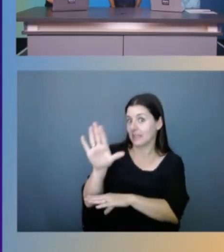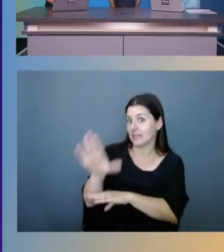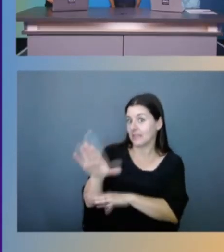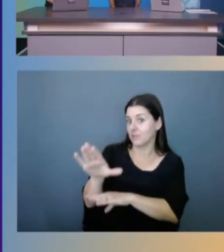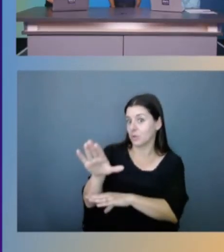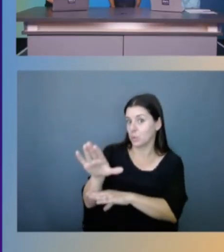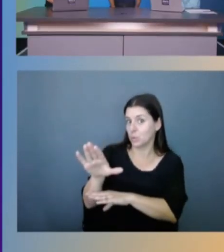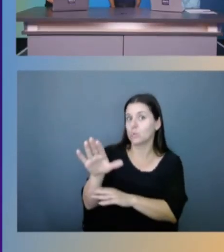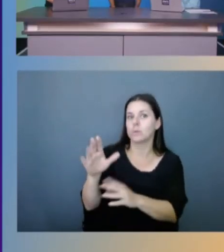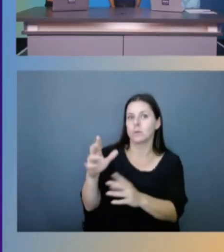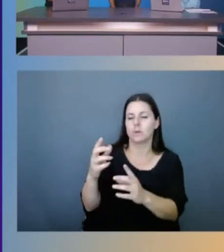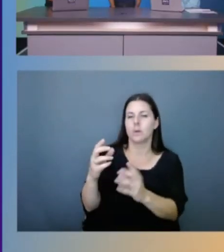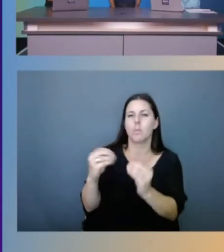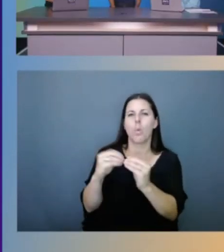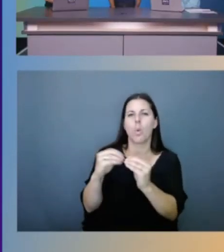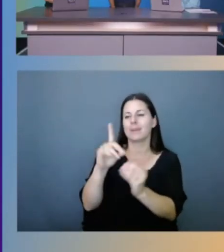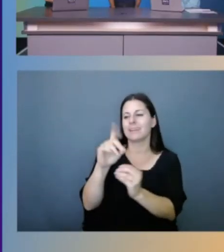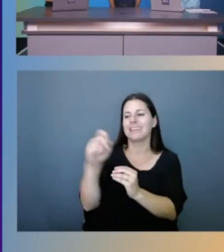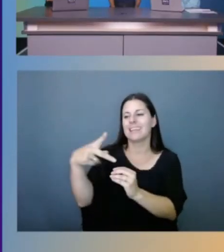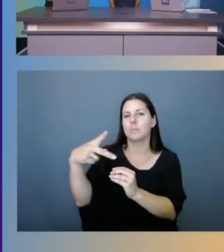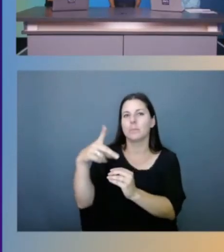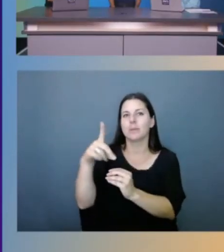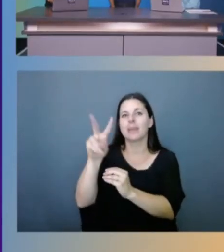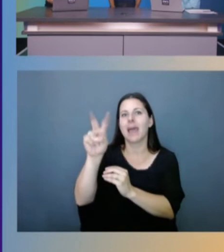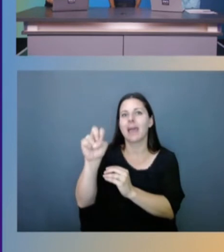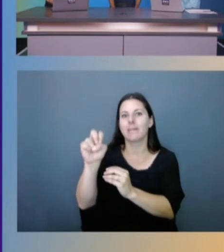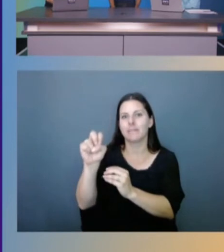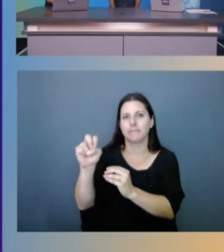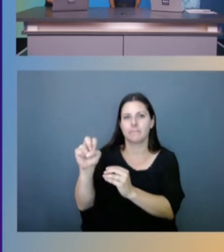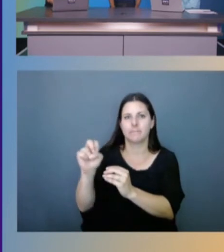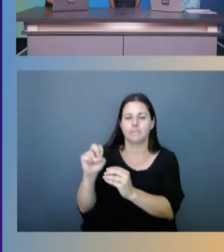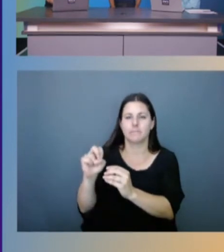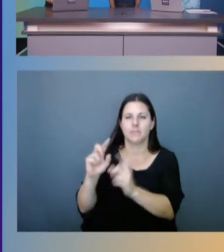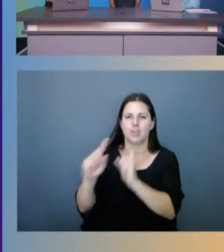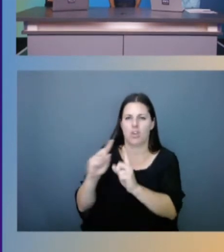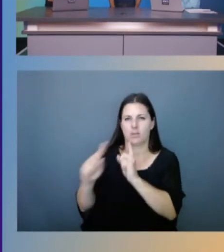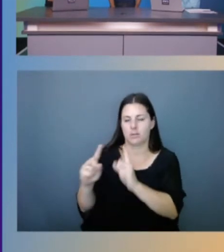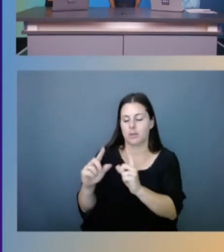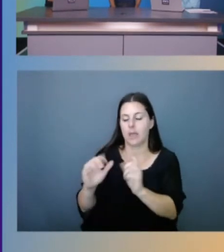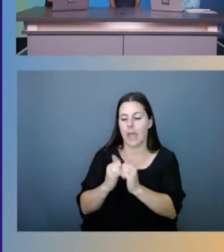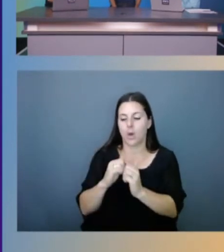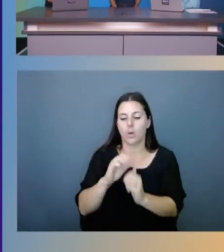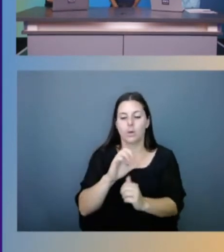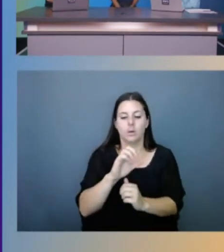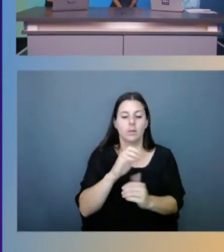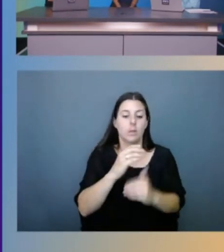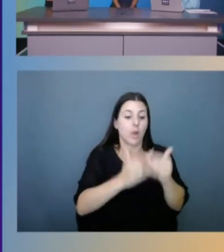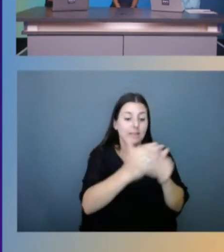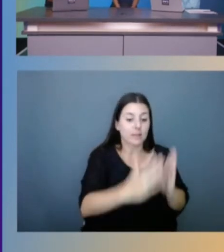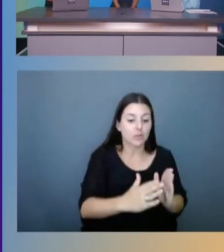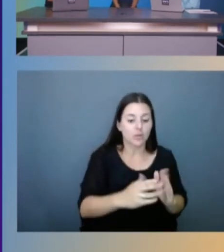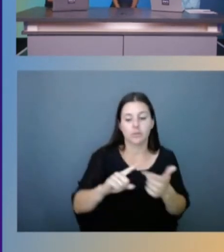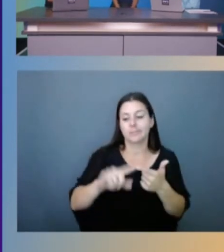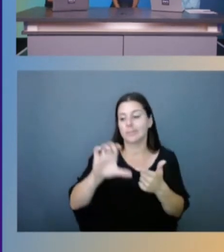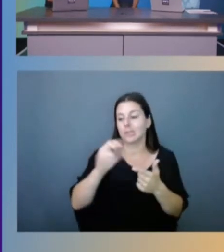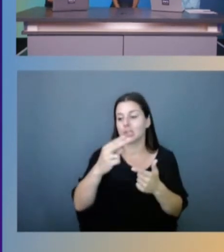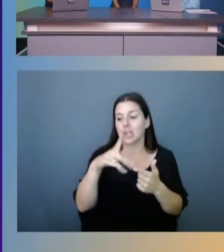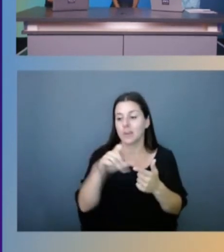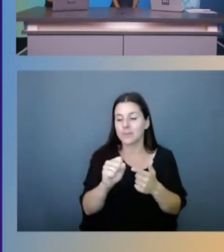is just more on how our different processors and chips provide that sustainability. So more to come on sustainability for sure.